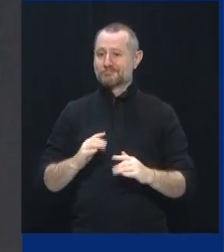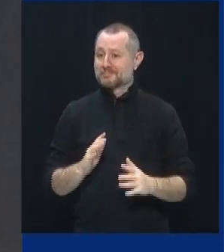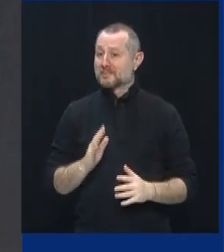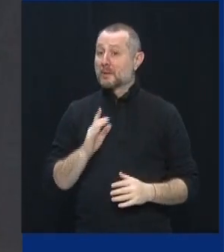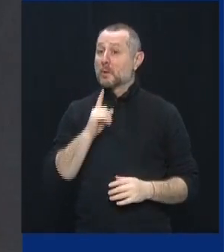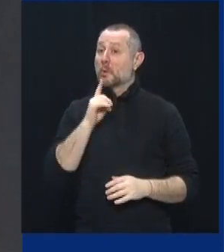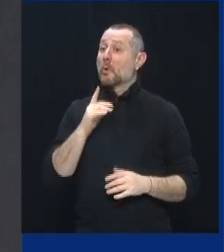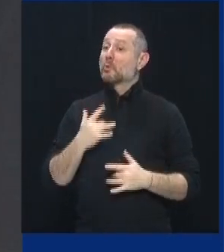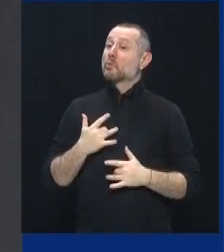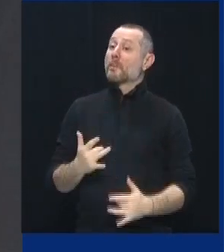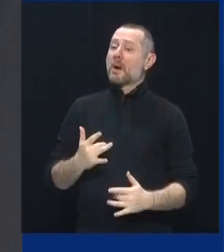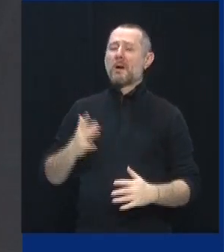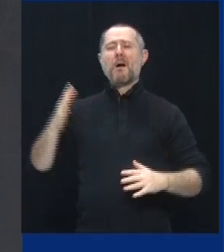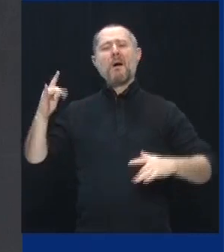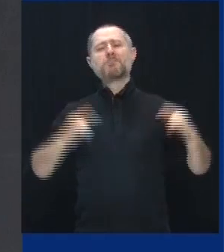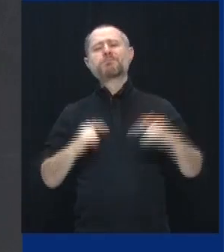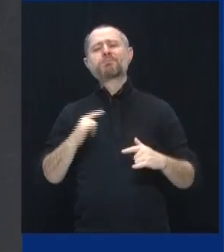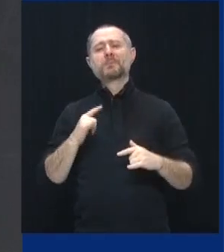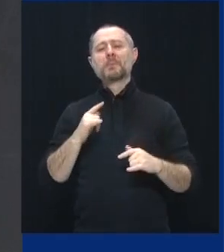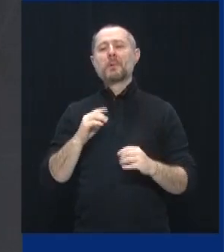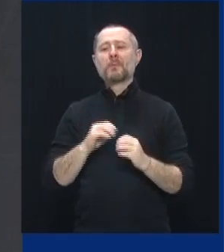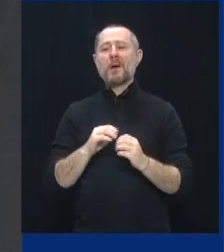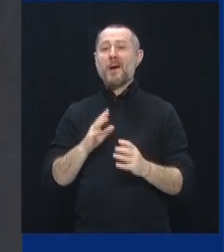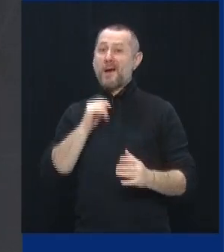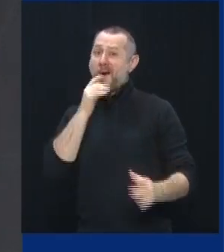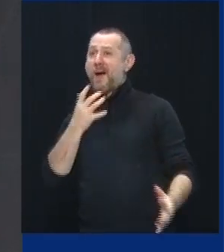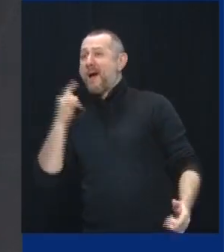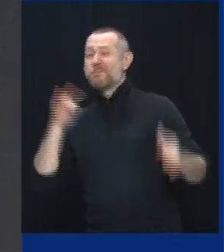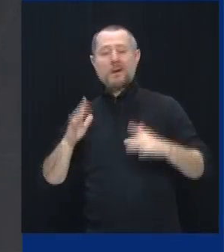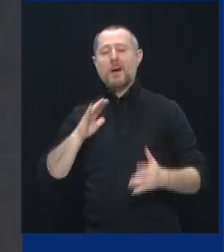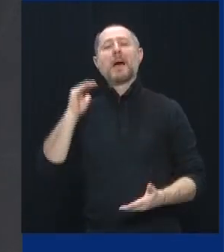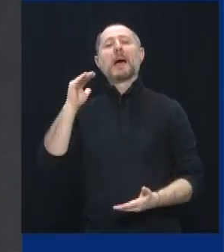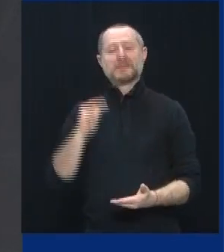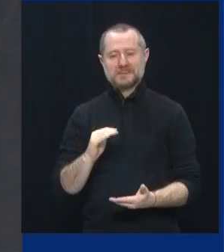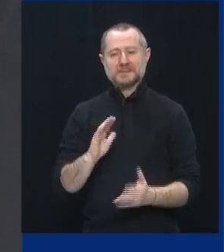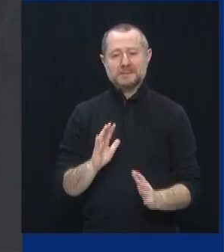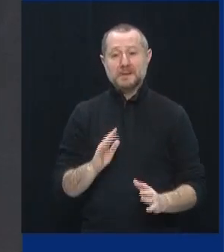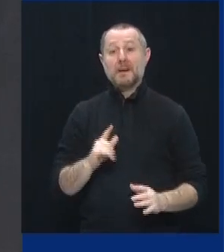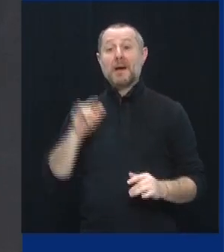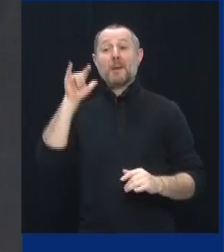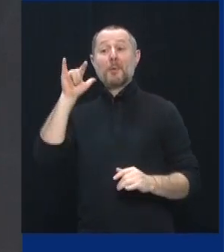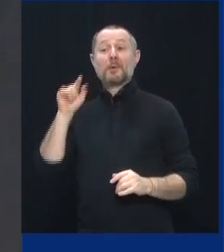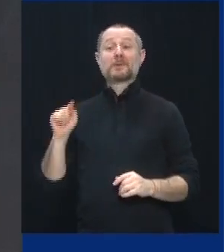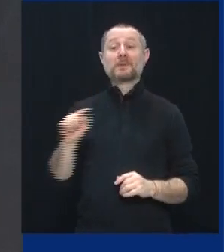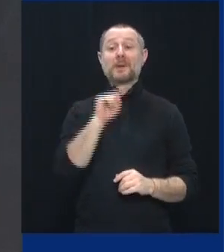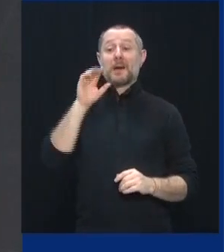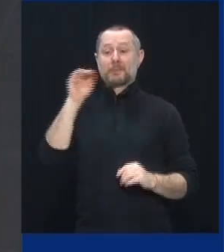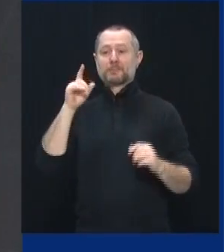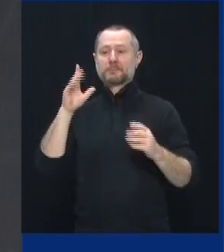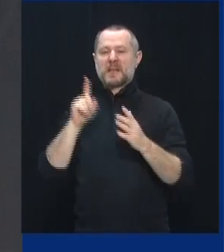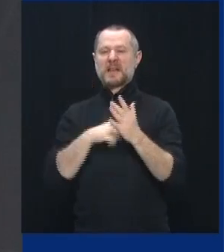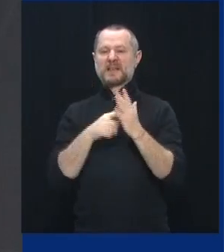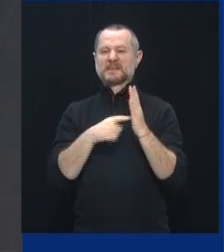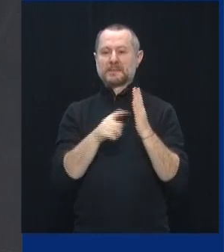OPERATIONS, FLIGHTS HAVE BEEN TAKING OFF AND LANDING AT A REDUCED LEVEL THIS MORNING.